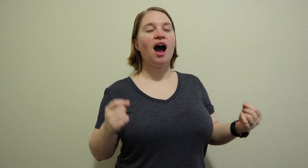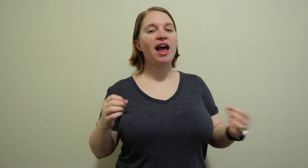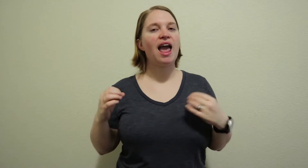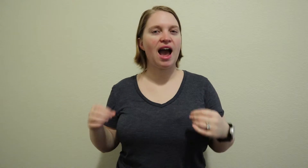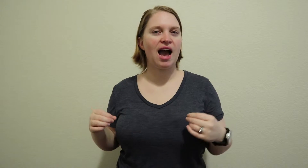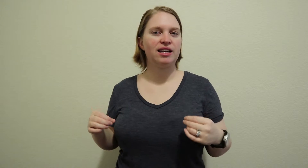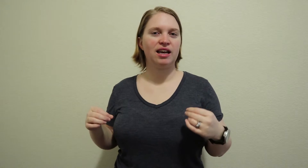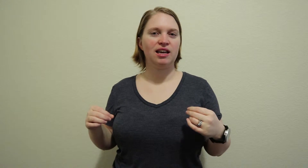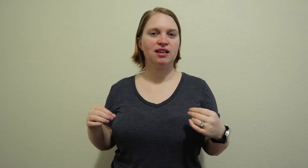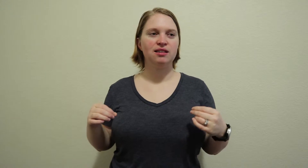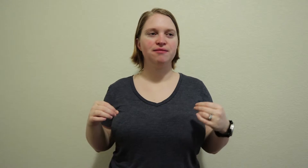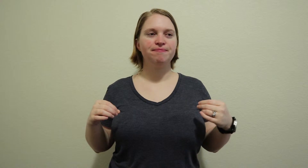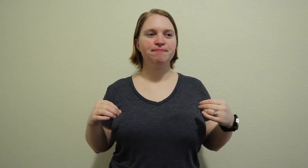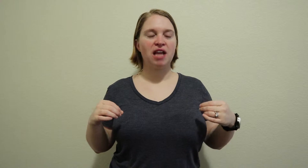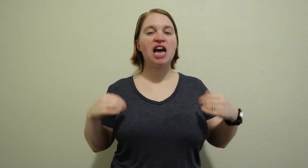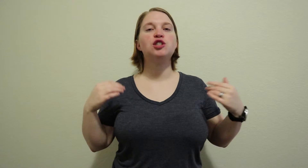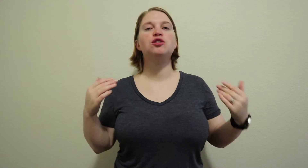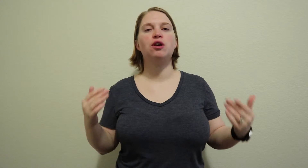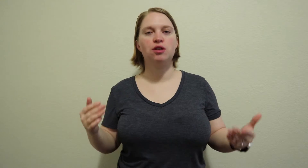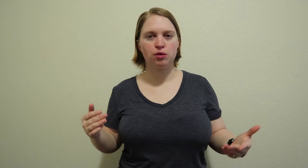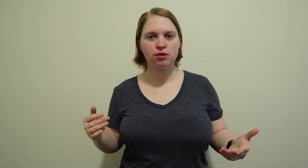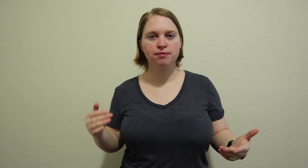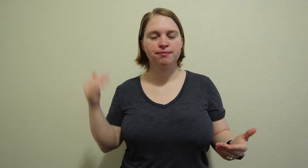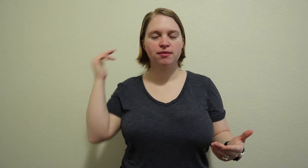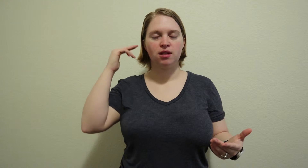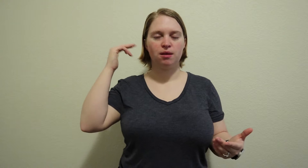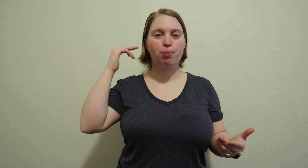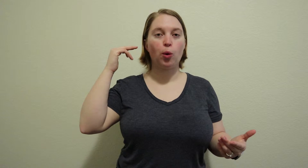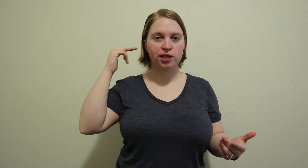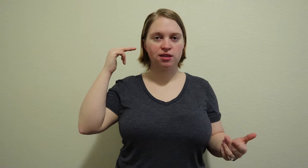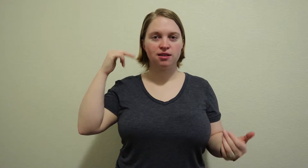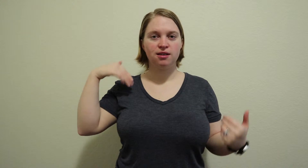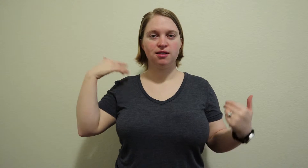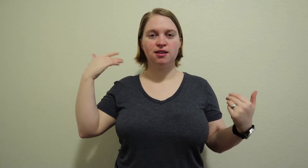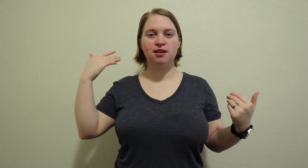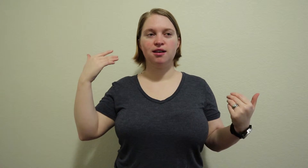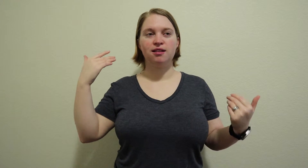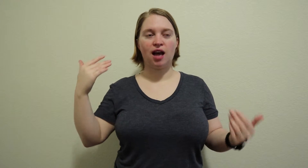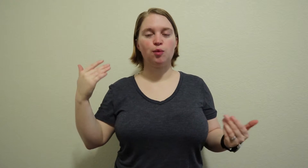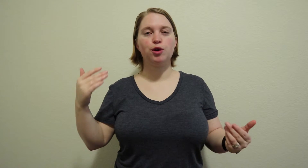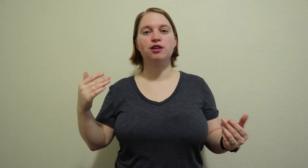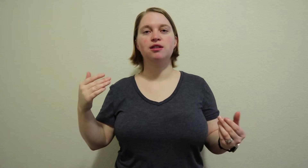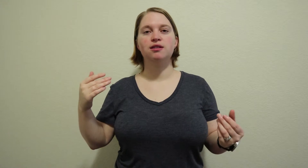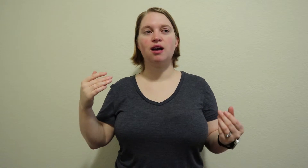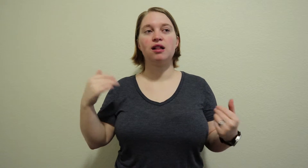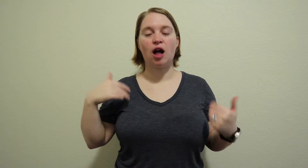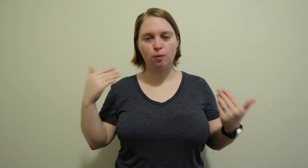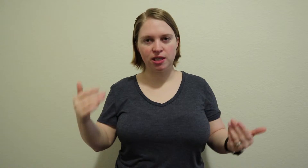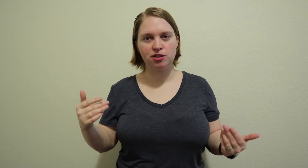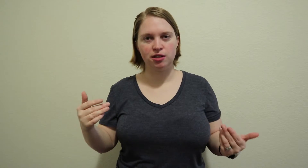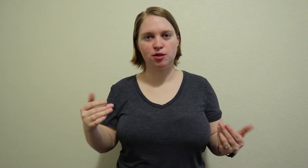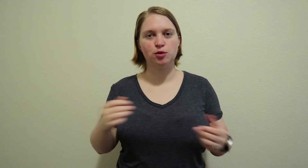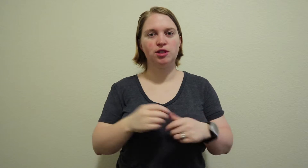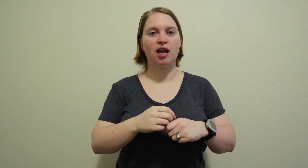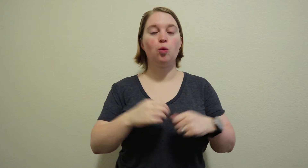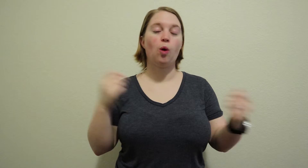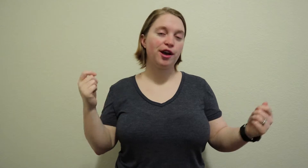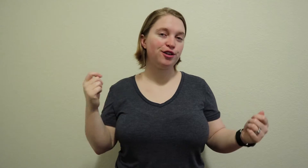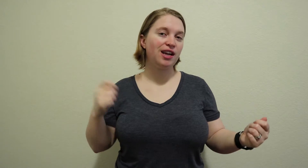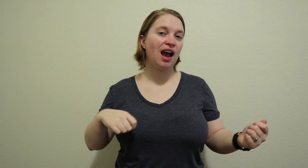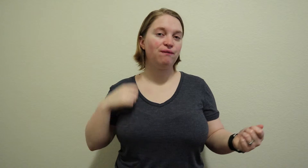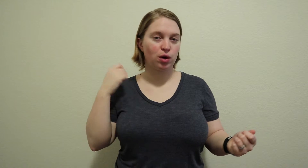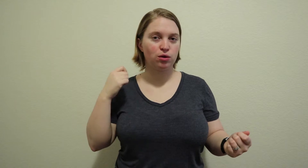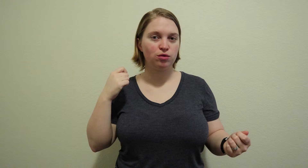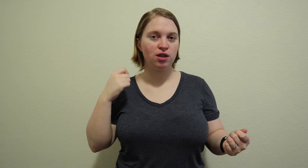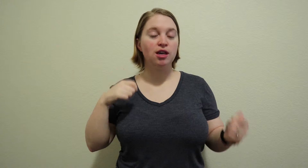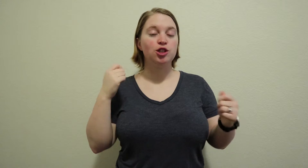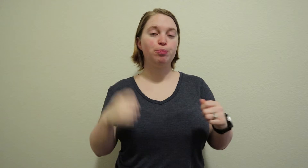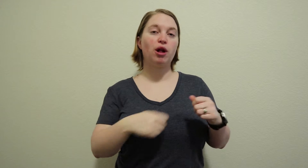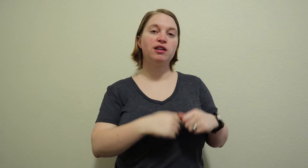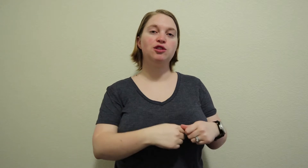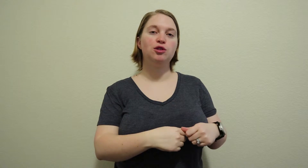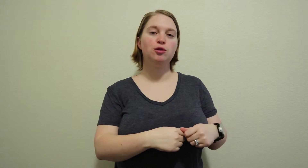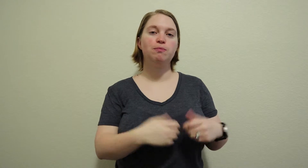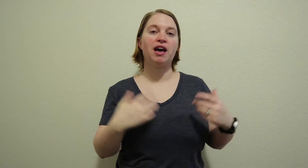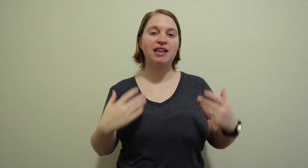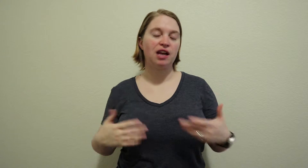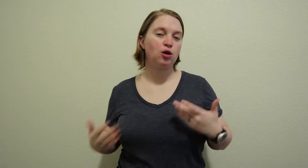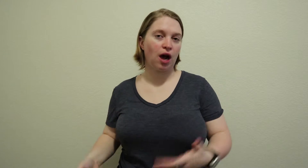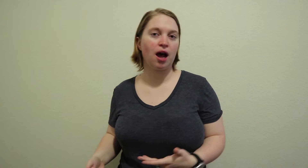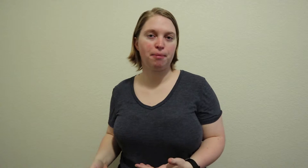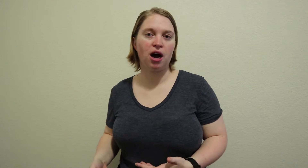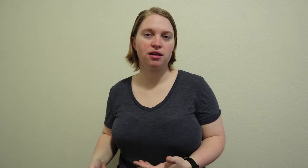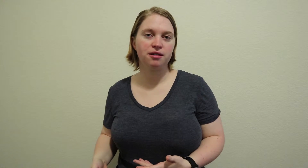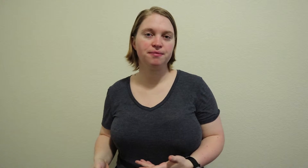I had an external port that would allow me to use a wired headphone to plug into my nano iPod